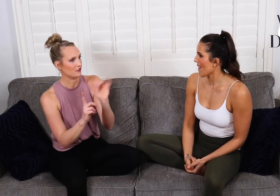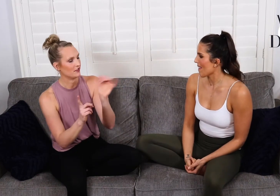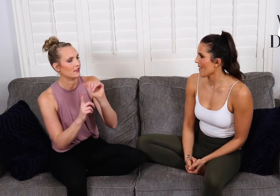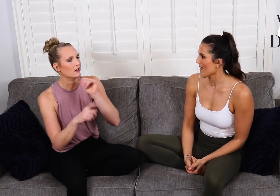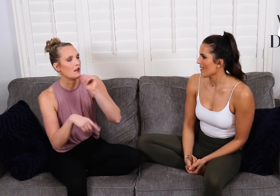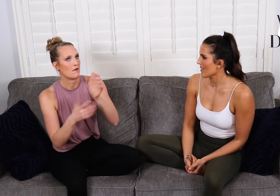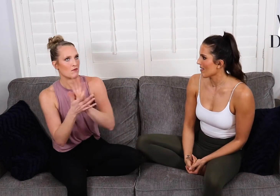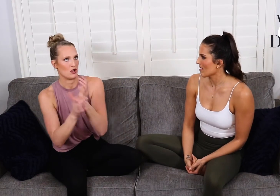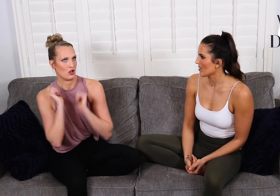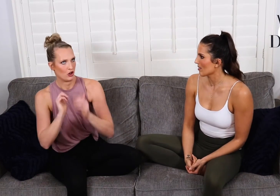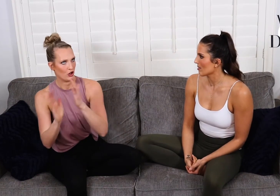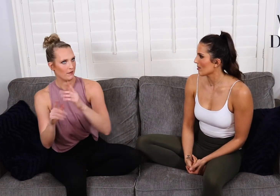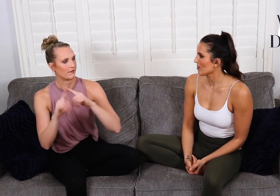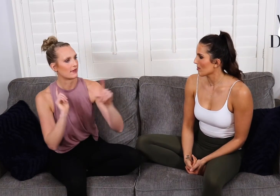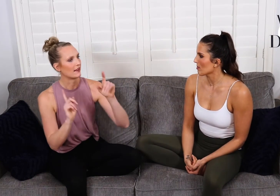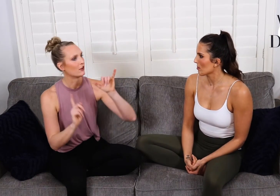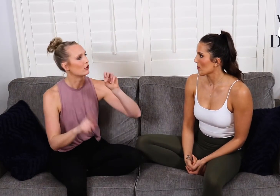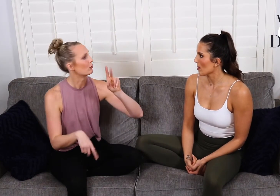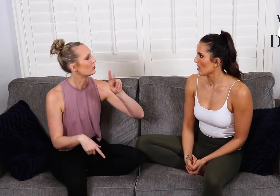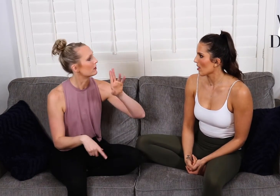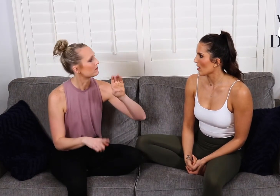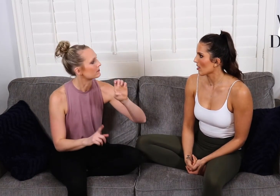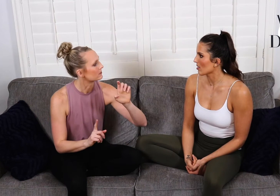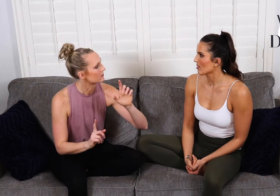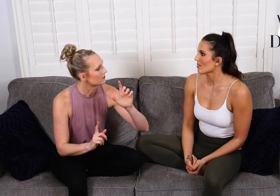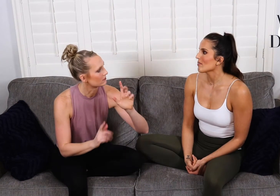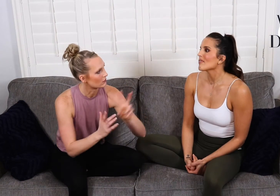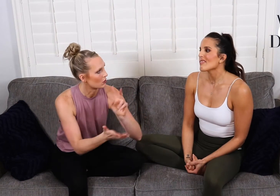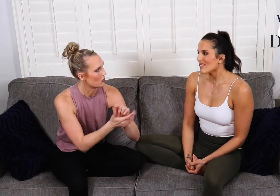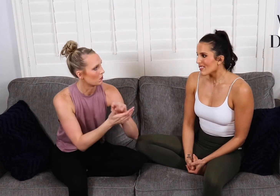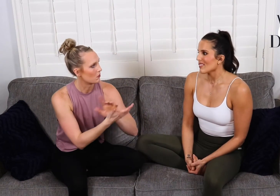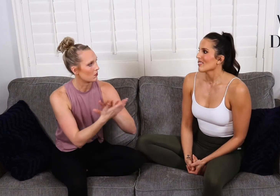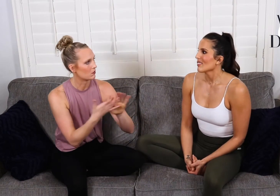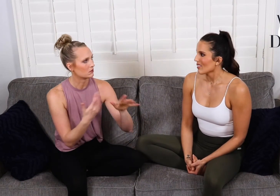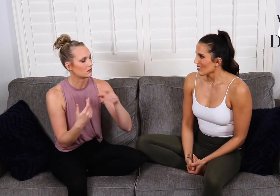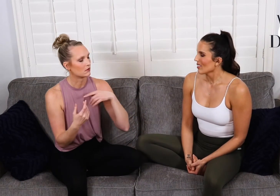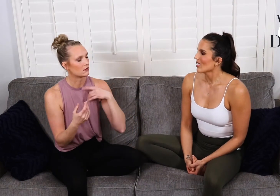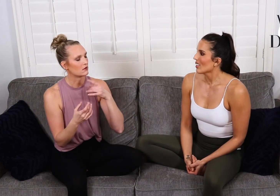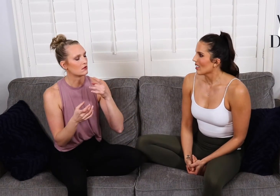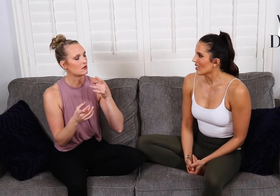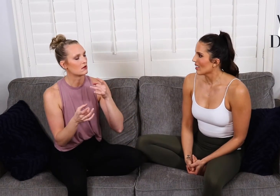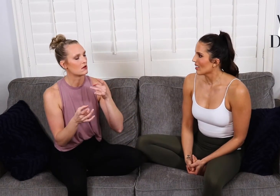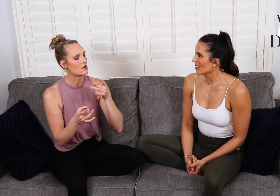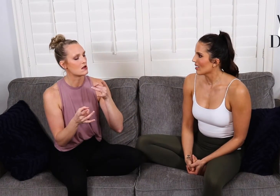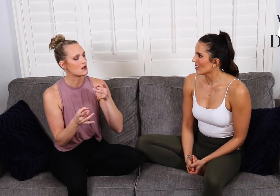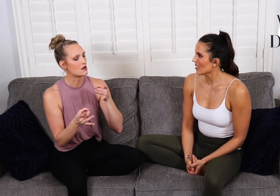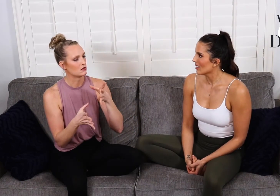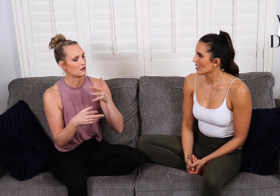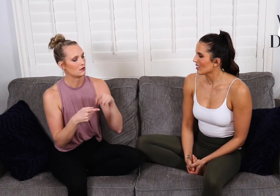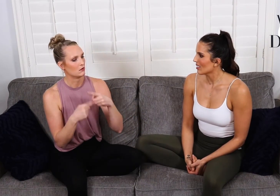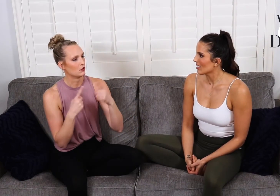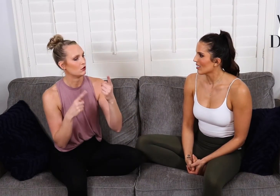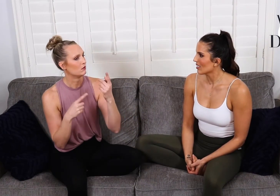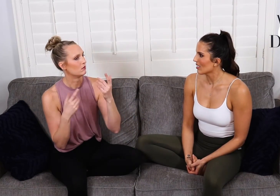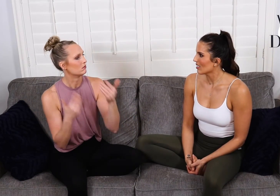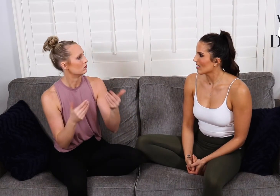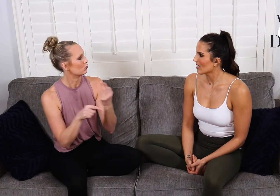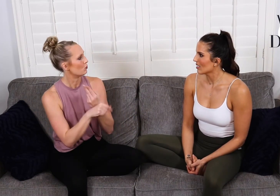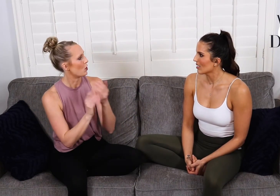And also not only movie theaters, but YouTube videos. I absolutely hate it when they go ahead and use